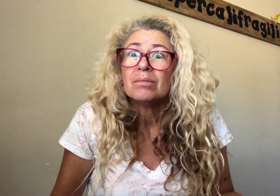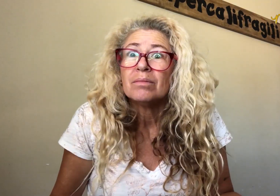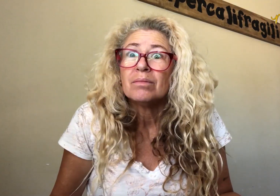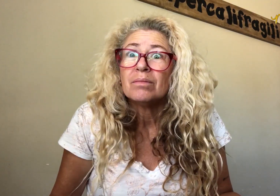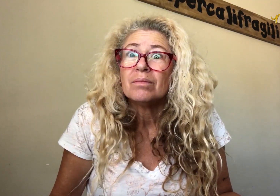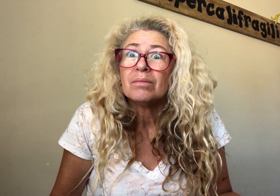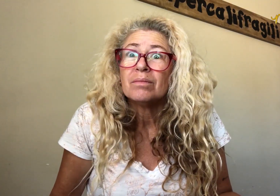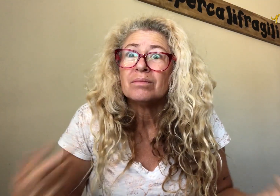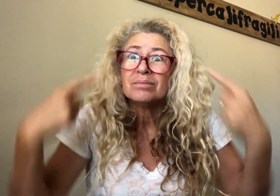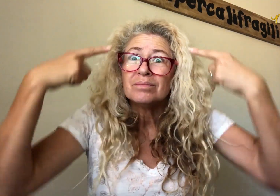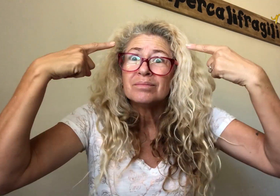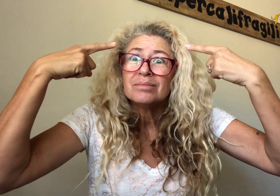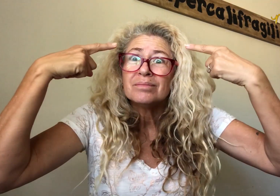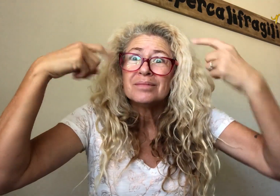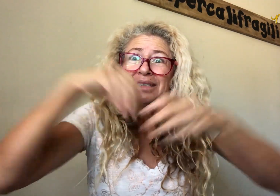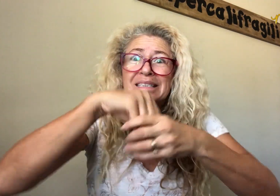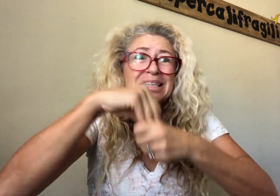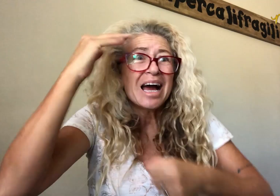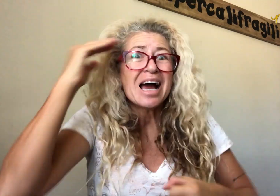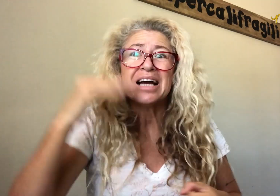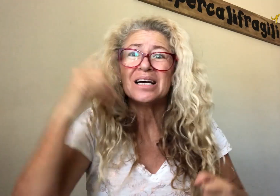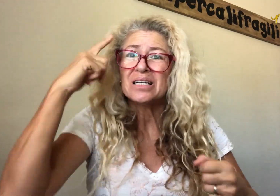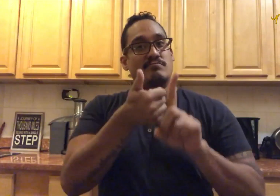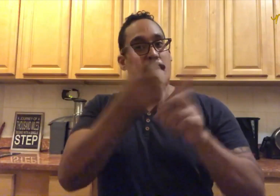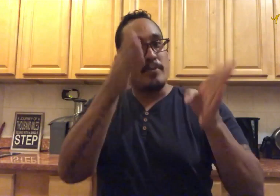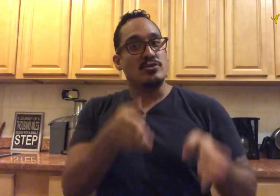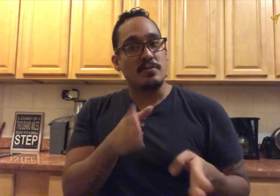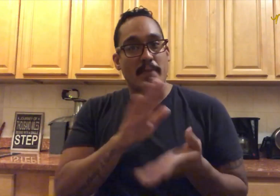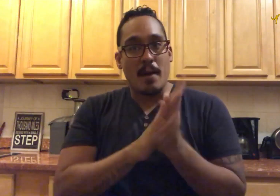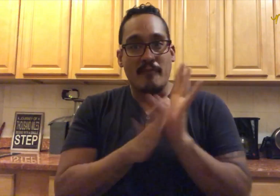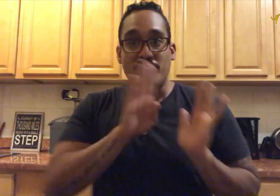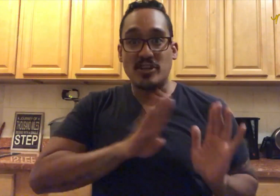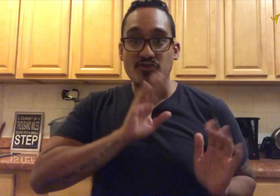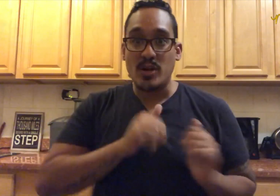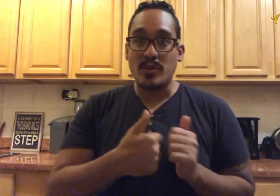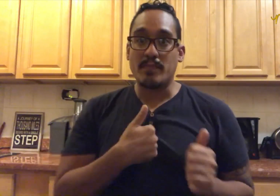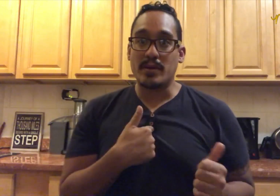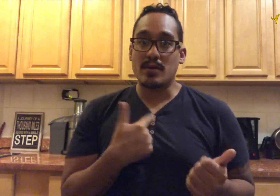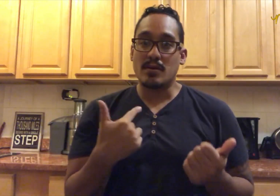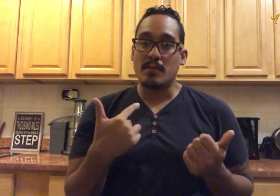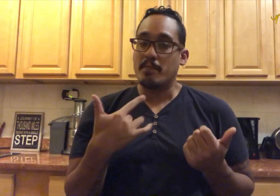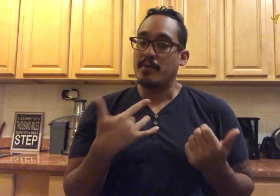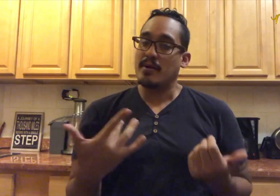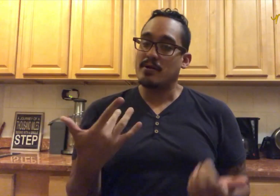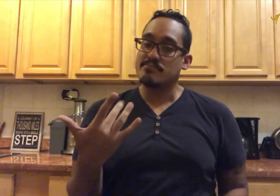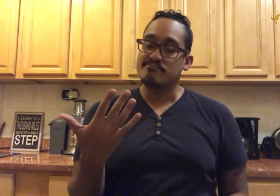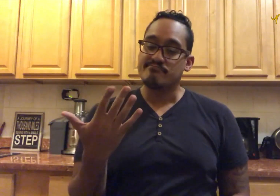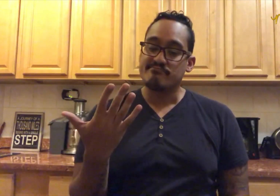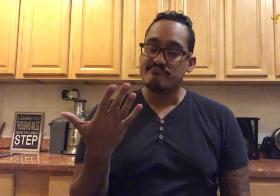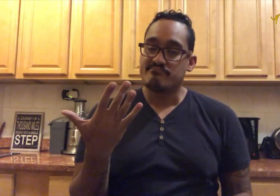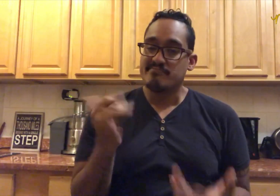People need to cut that out! It's so much more than that. People tend to get frustrated with me...